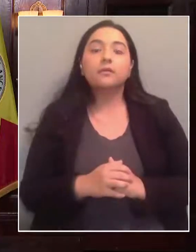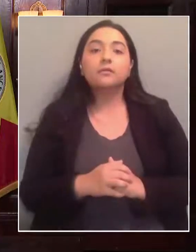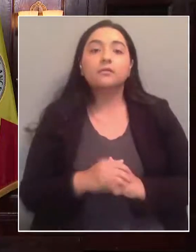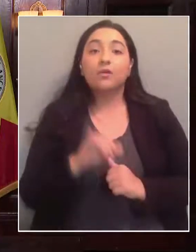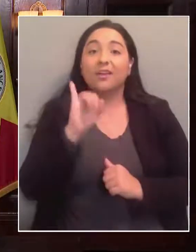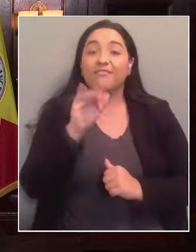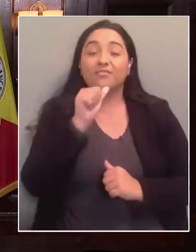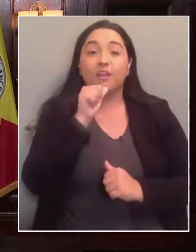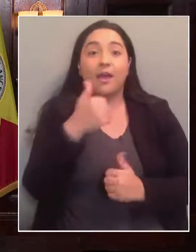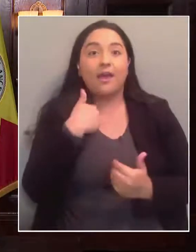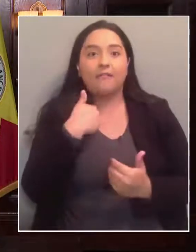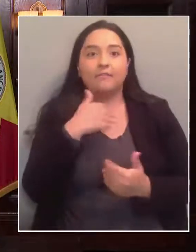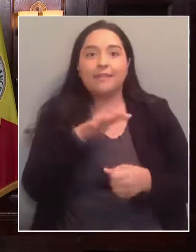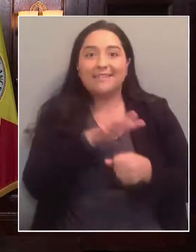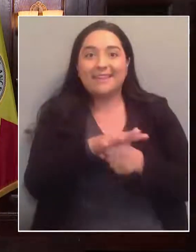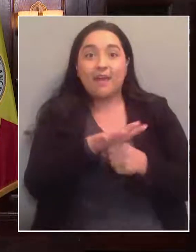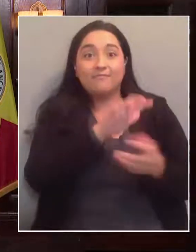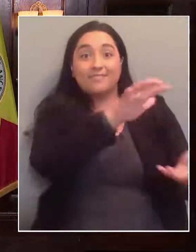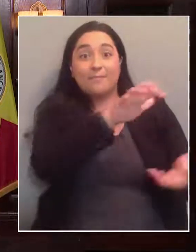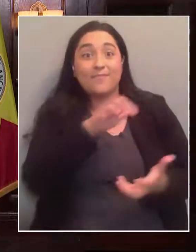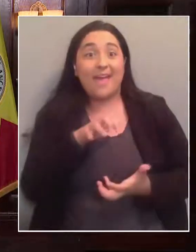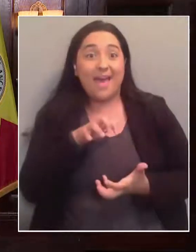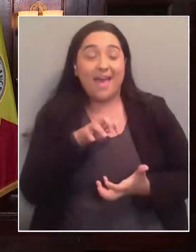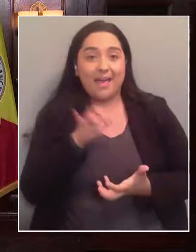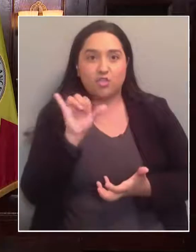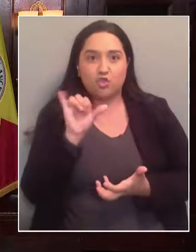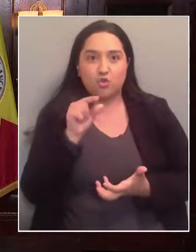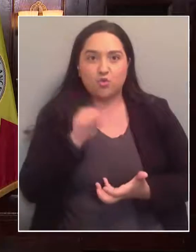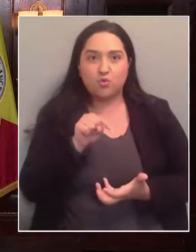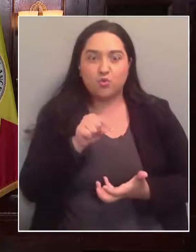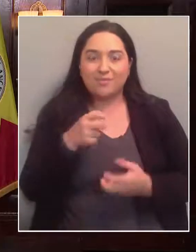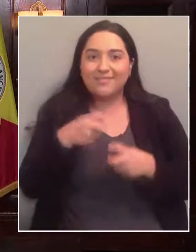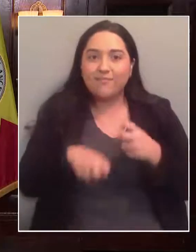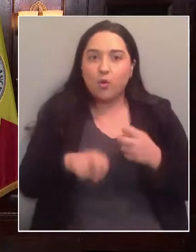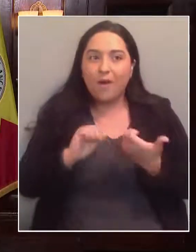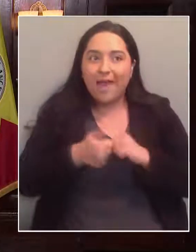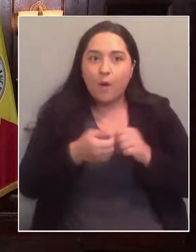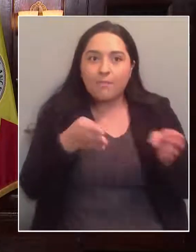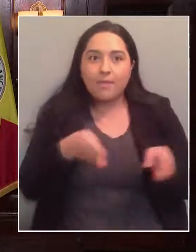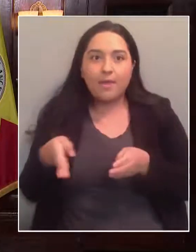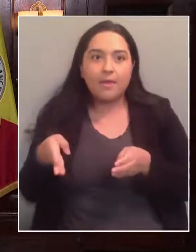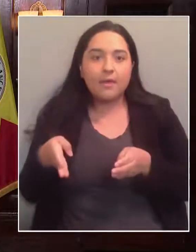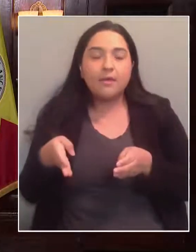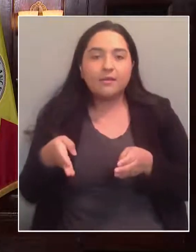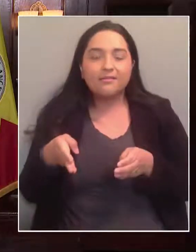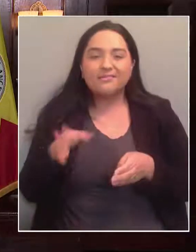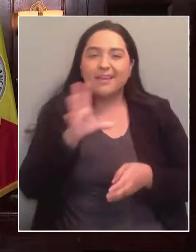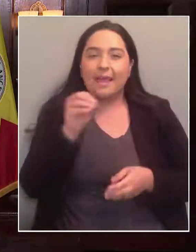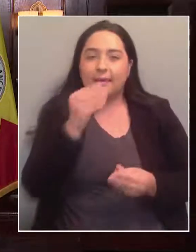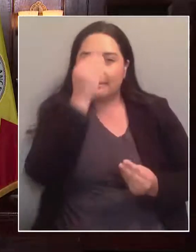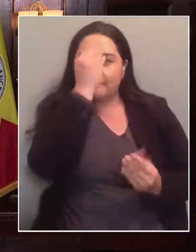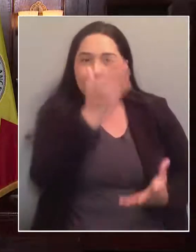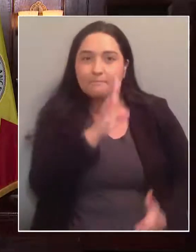ENOUGH SUPPLY IN TOO, TO THAT POINT, IT'S DIFFICULT TO PLANNED FOR AND ONE THING I TOLD THE PRESIDENT-ELECT PLEASE